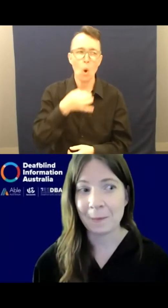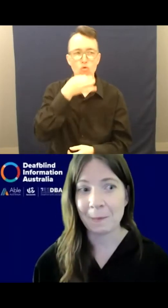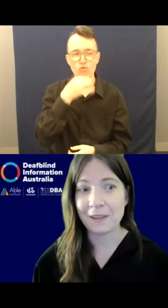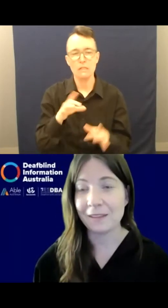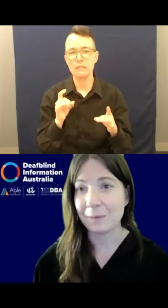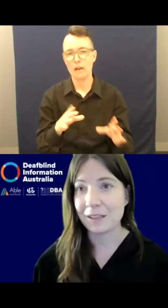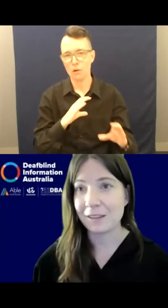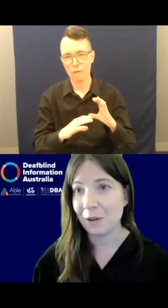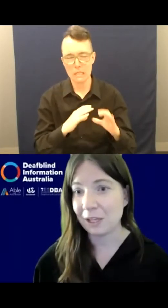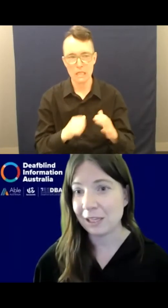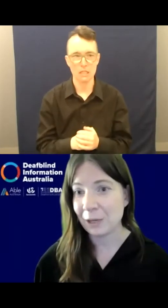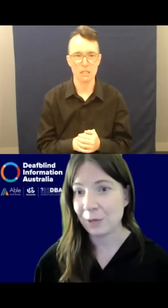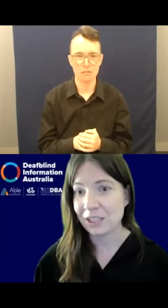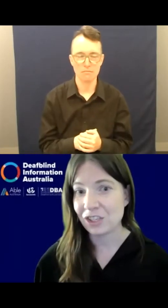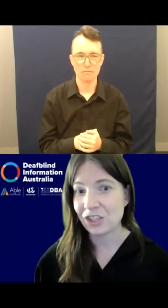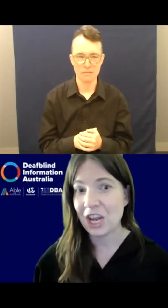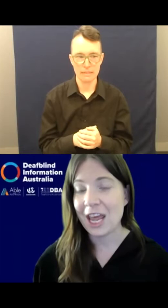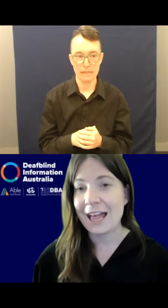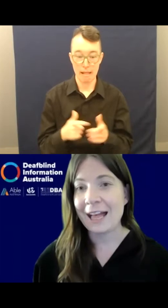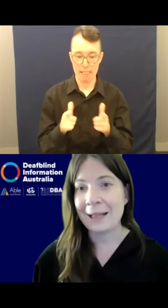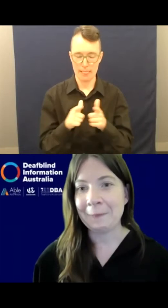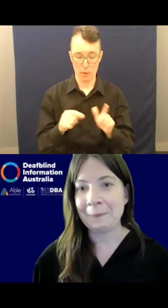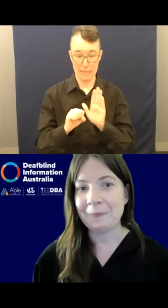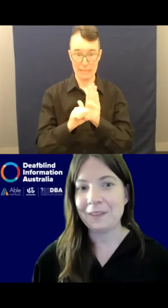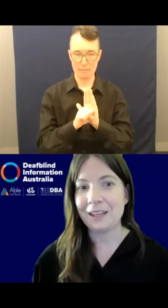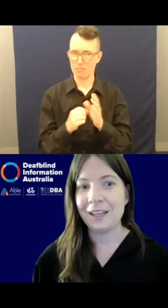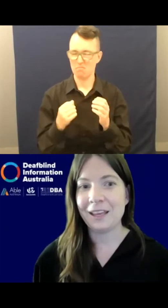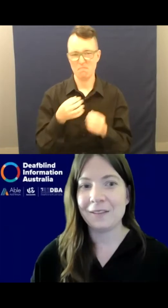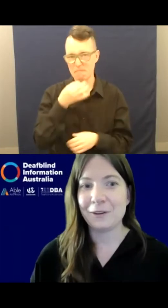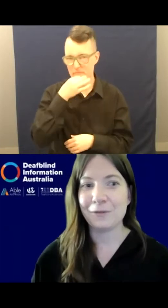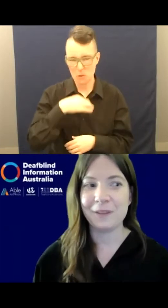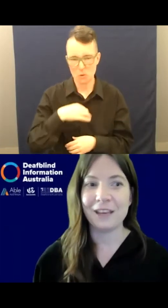there's limited symbolic language. He is sort of perceived to